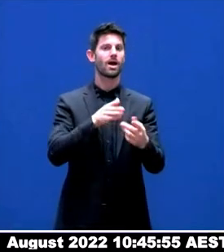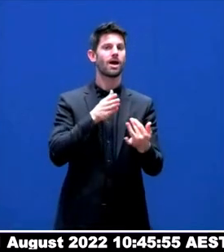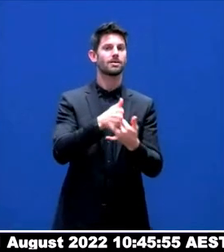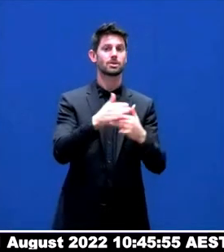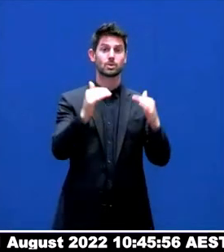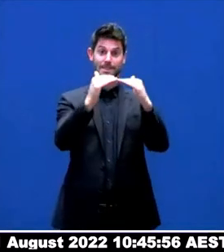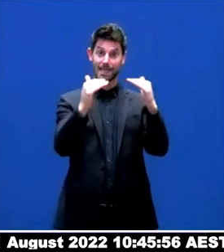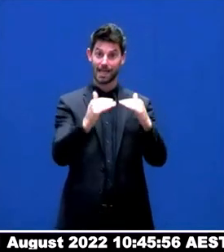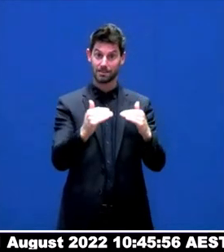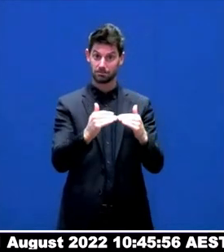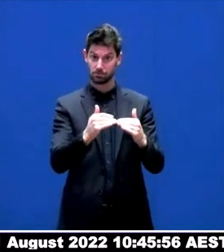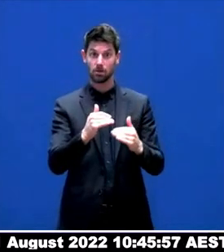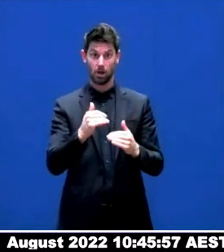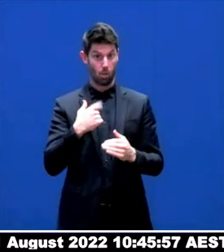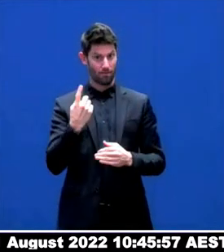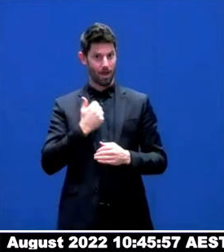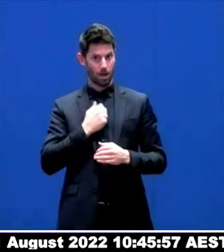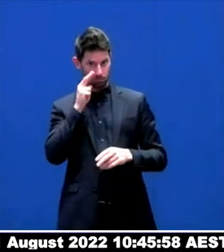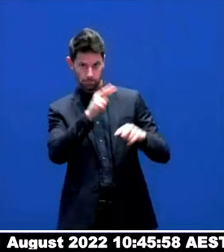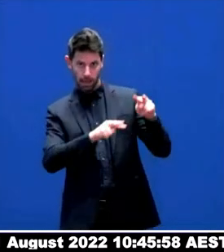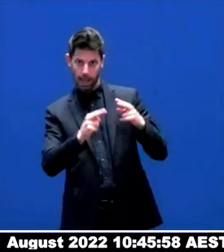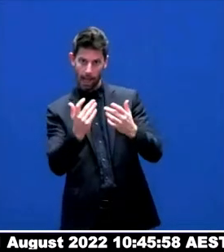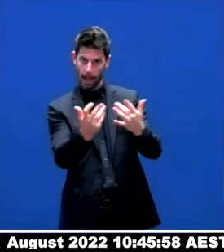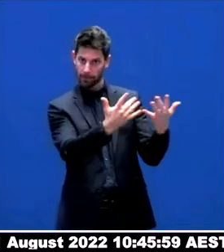So, that will be a baseline measurement across all the States and Territories.